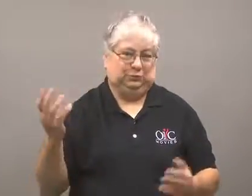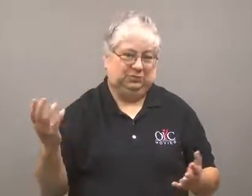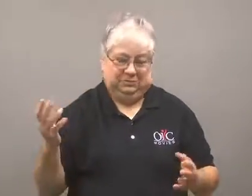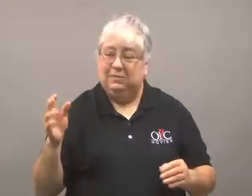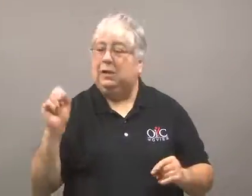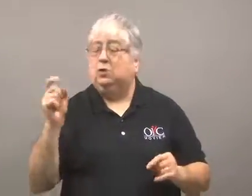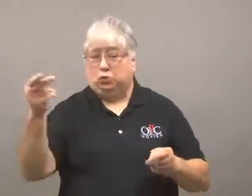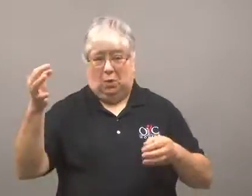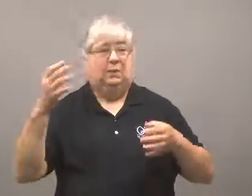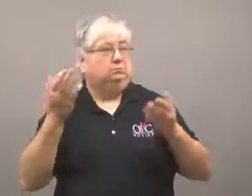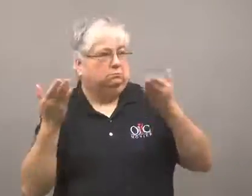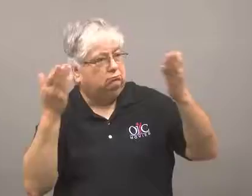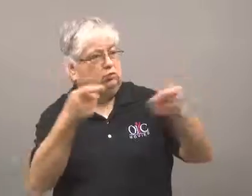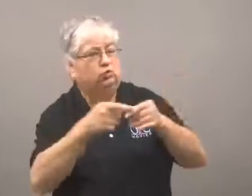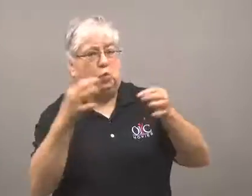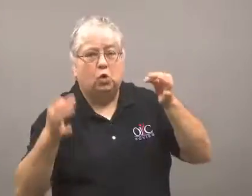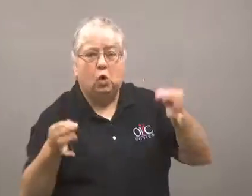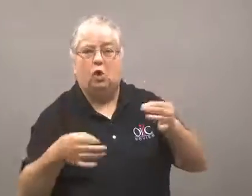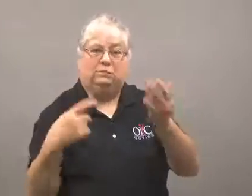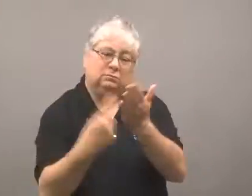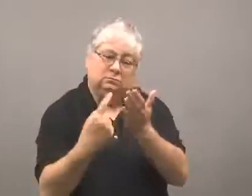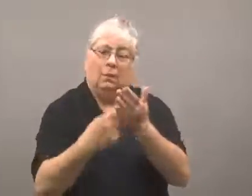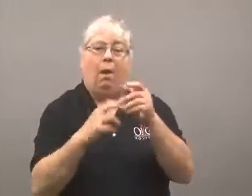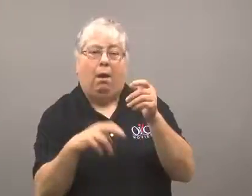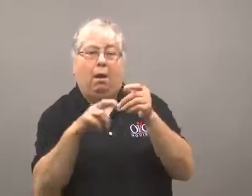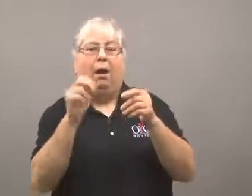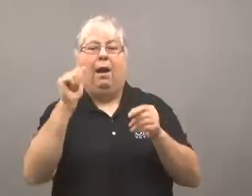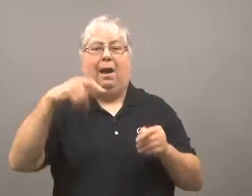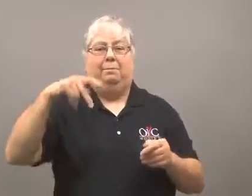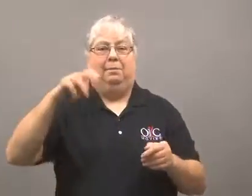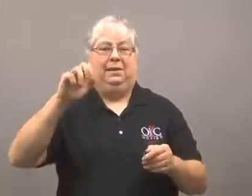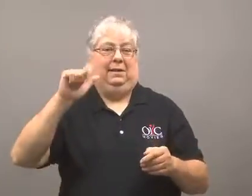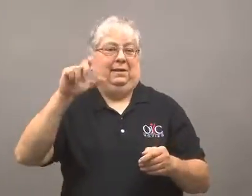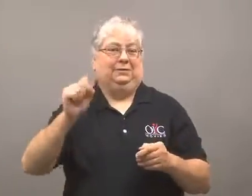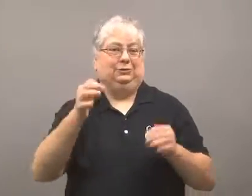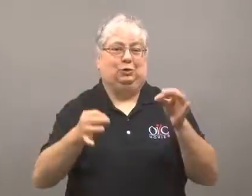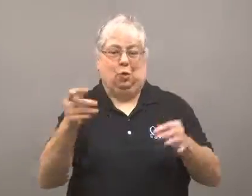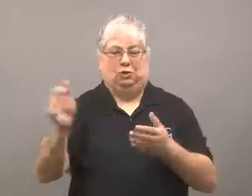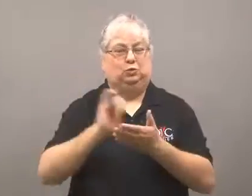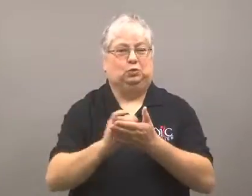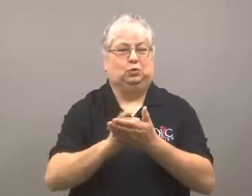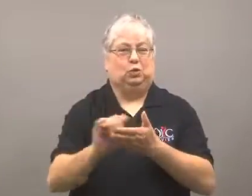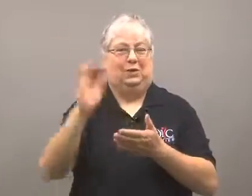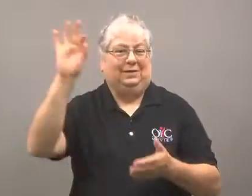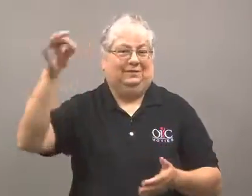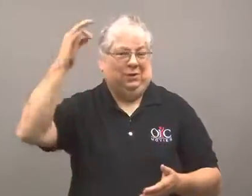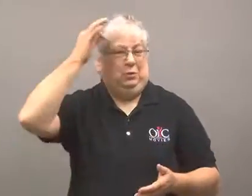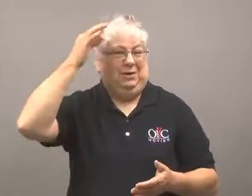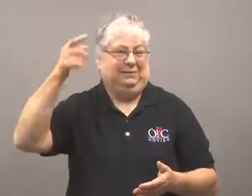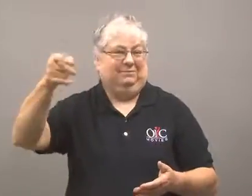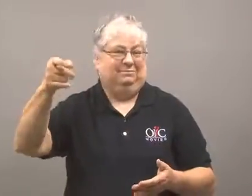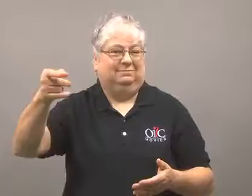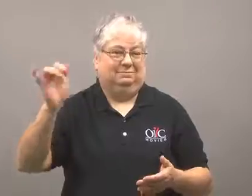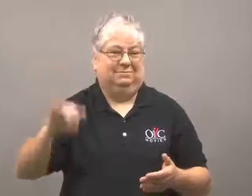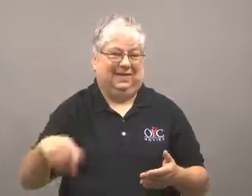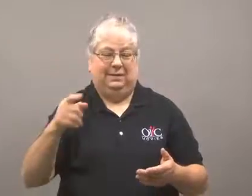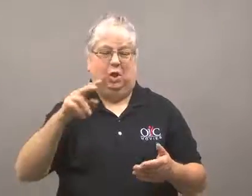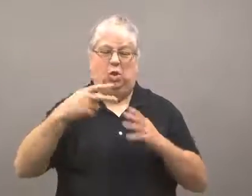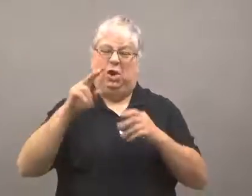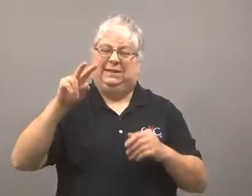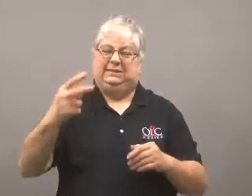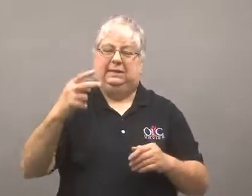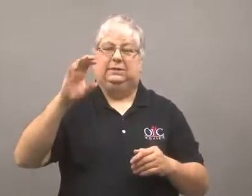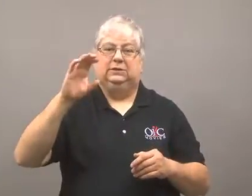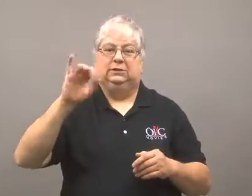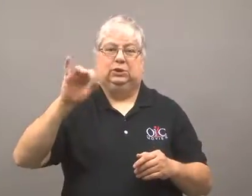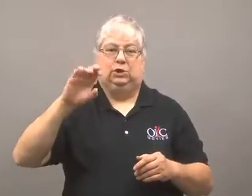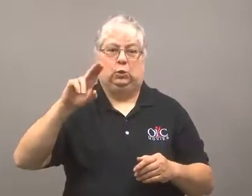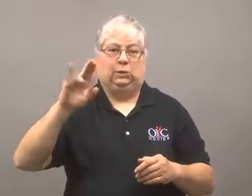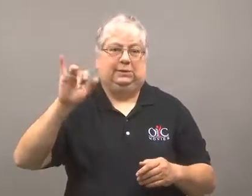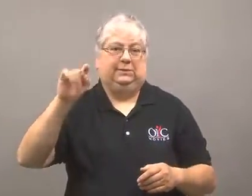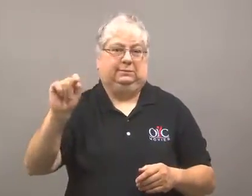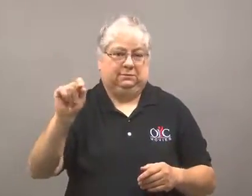The case has made its way to the 2nd Circuit Court of Appeals in New York.